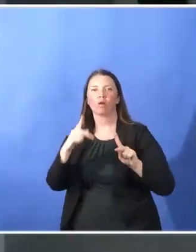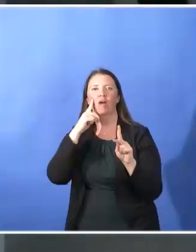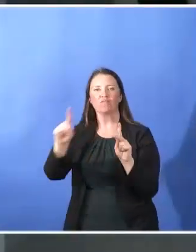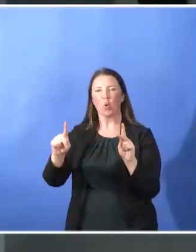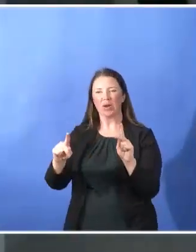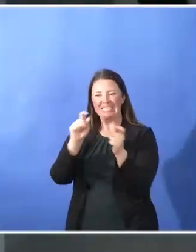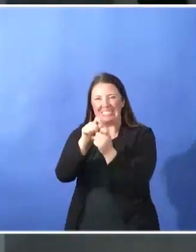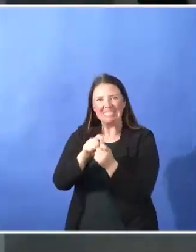TRANSMITTING HIGHER DETAILED VIDEO MESSAGES, AS WELL AS